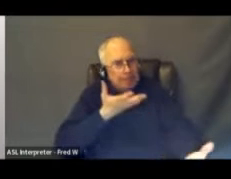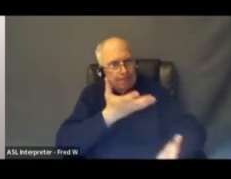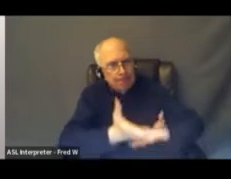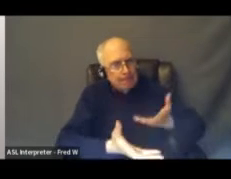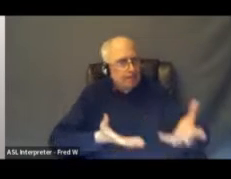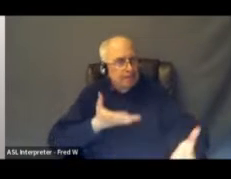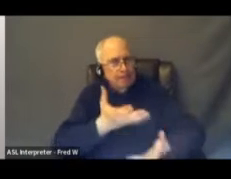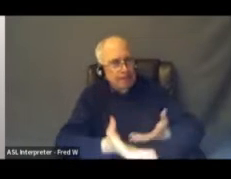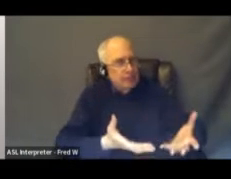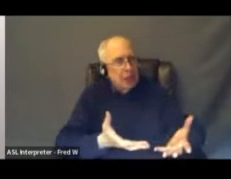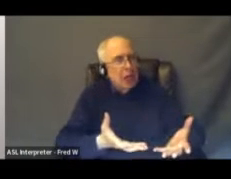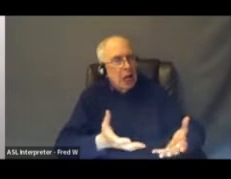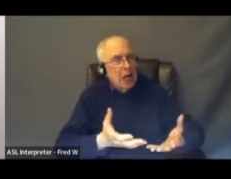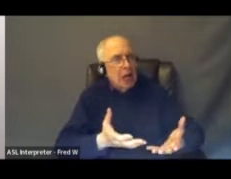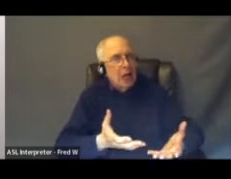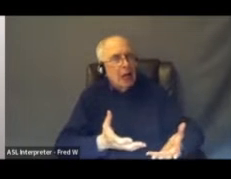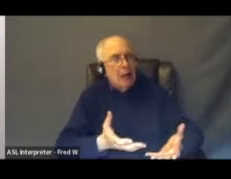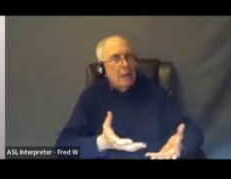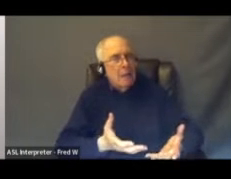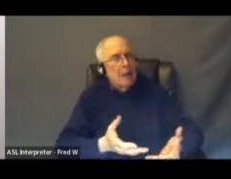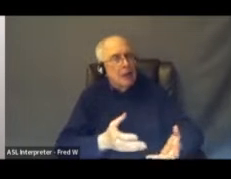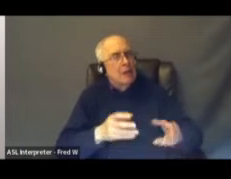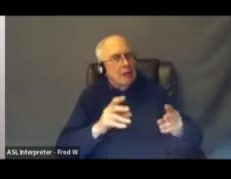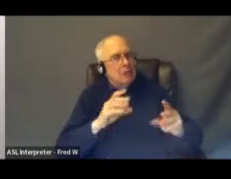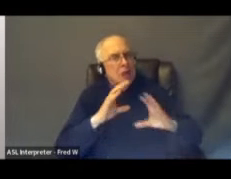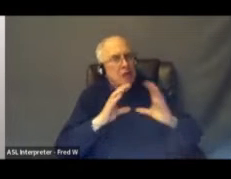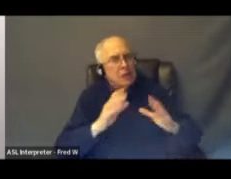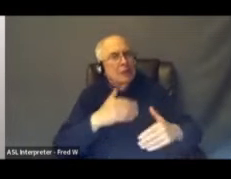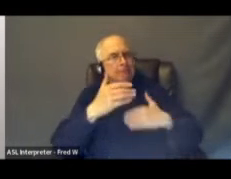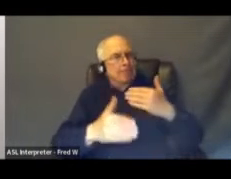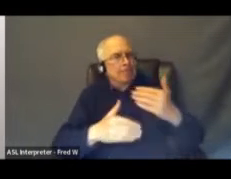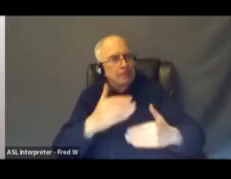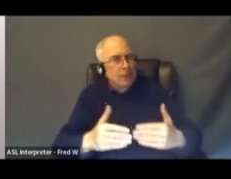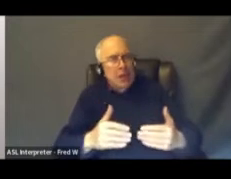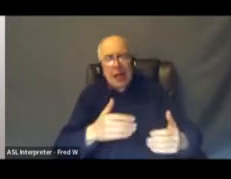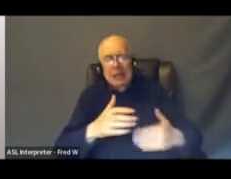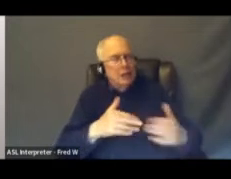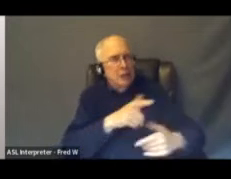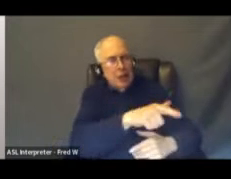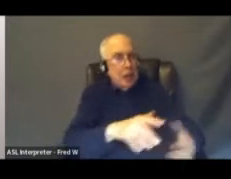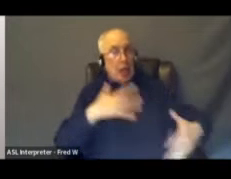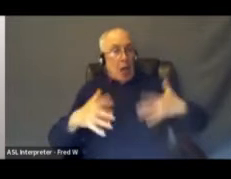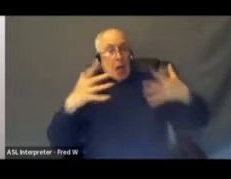informed approach. So as the conversation goes on, even with overstimulation and exhaustion,